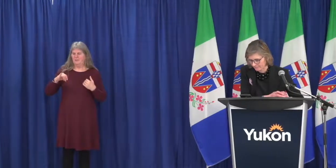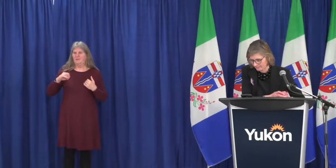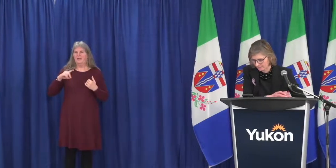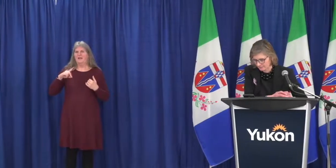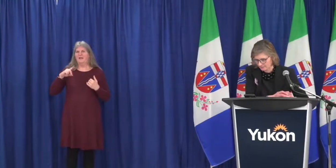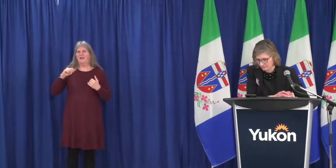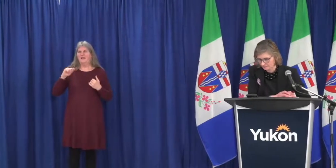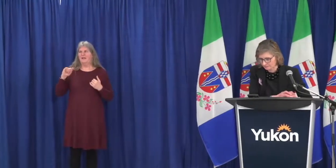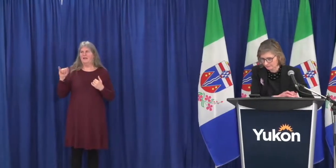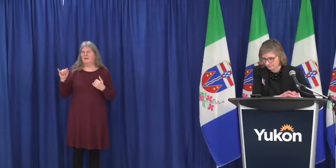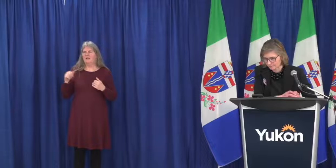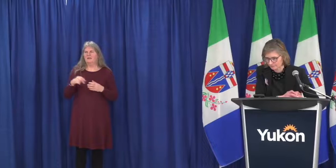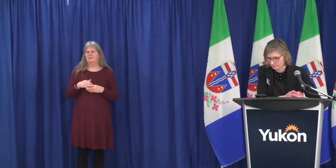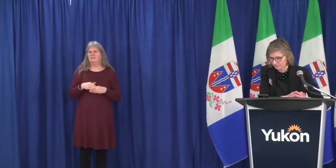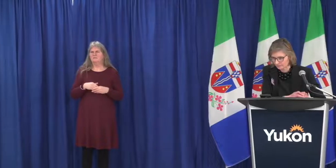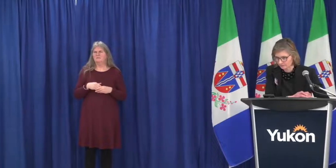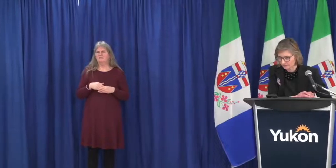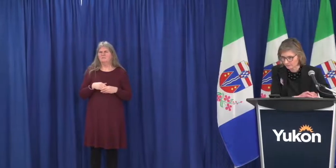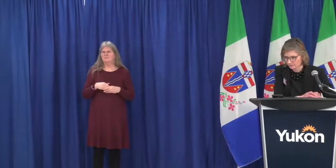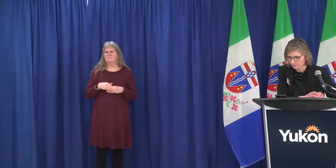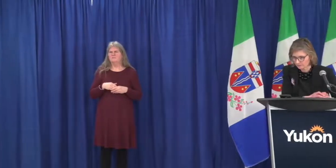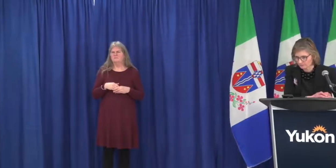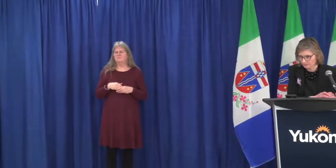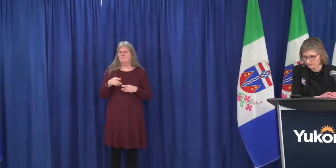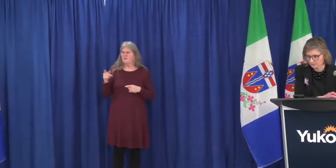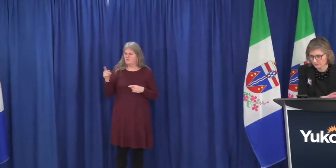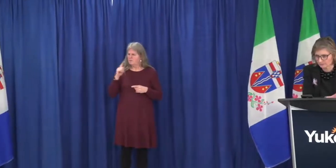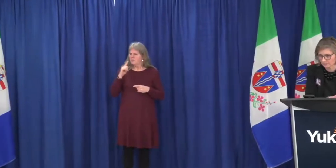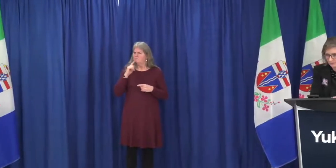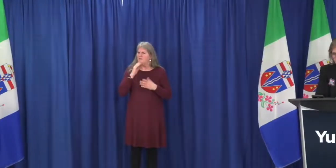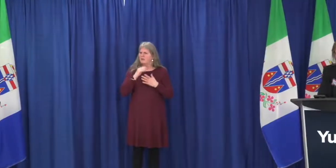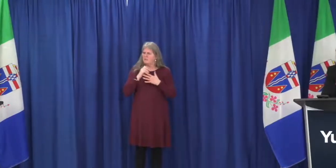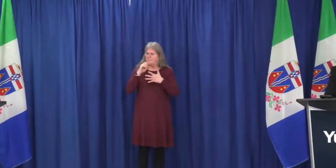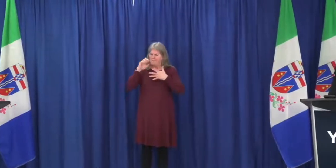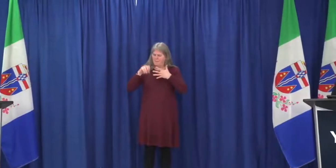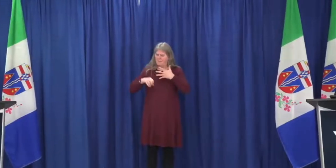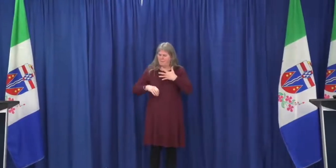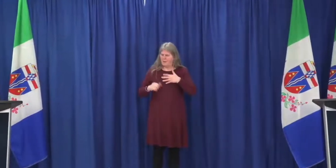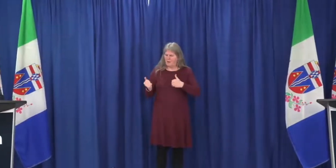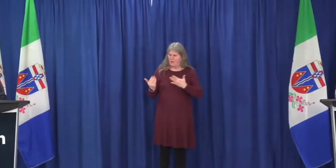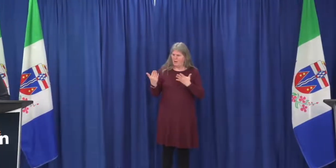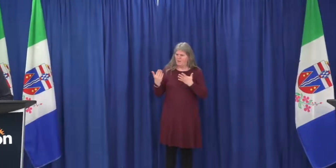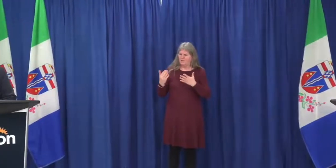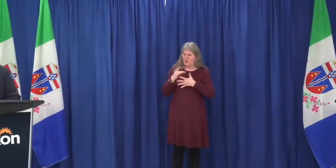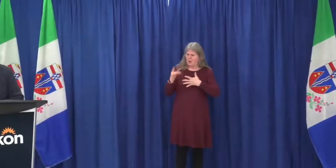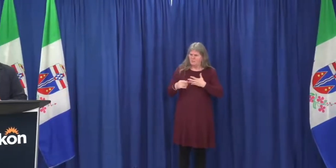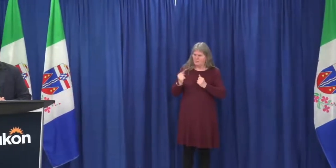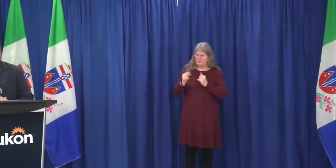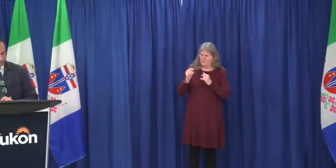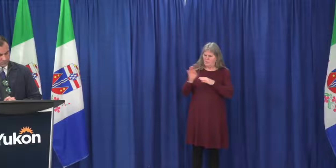a whole kind of suite of new options for business owners there. I was curious if you could expand a little bit on that?